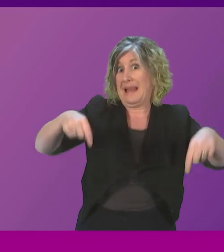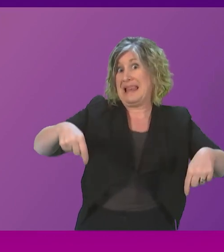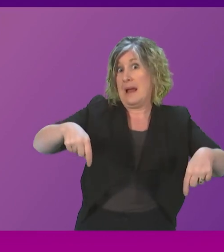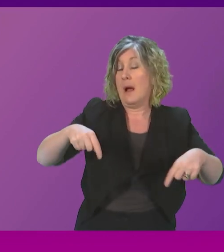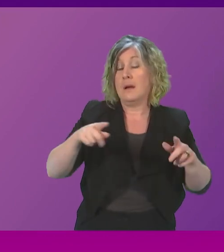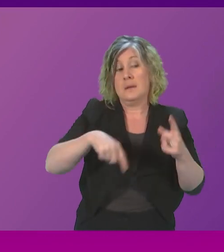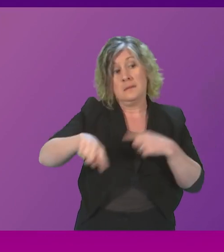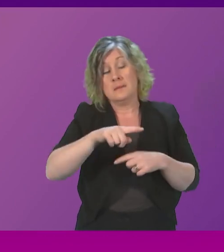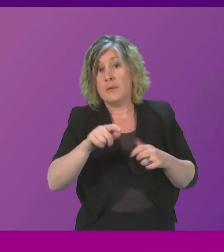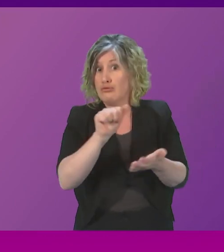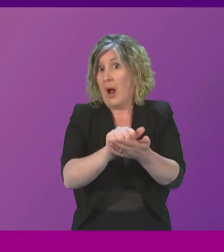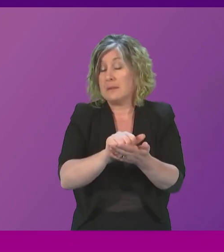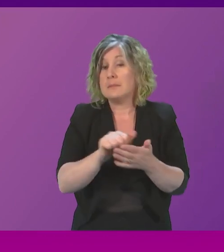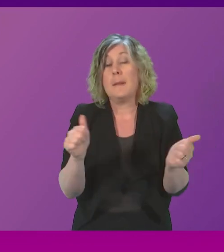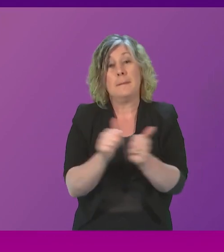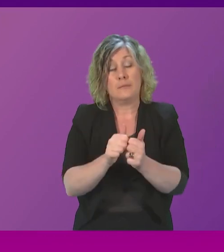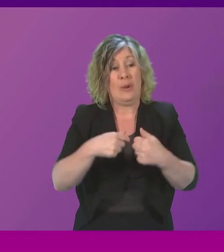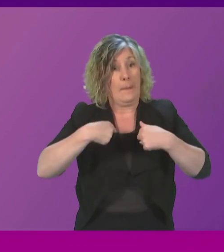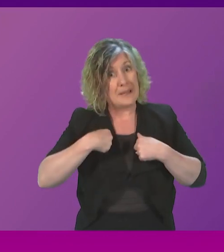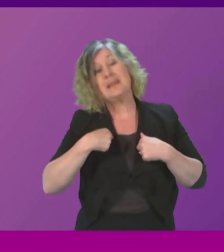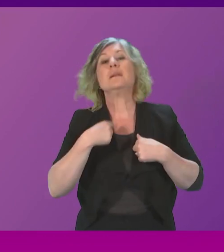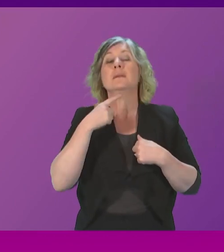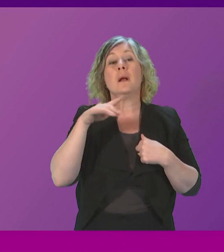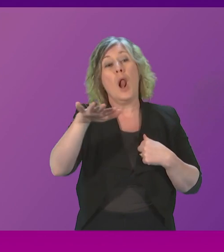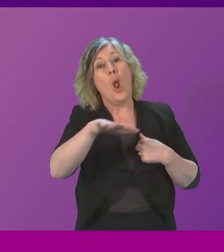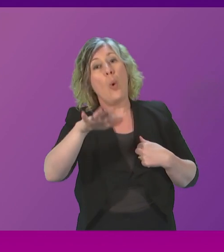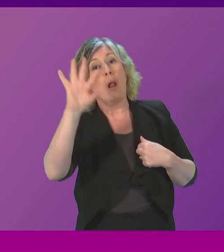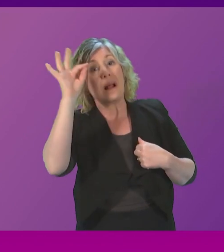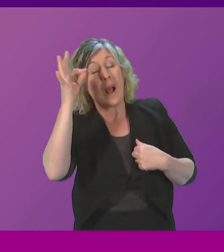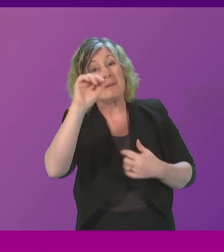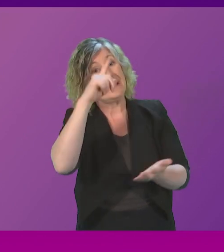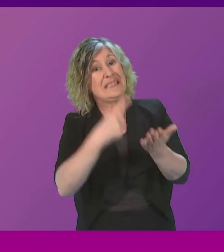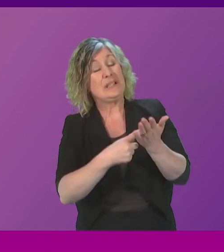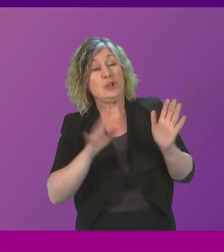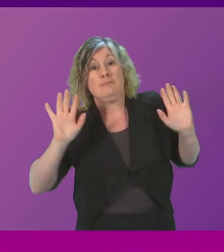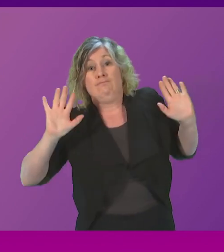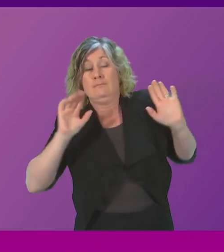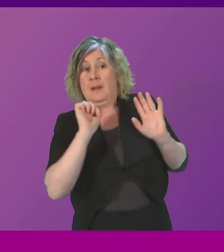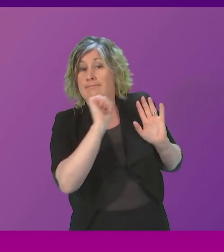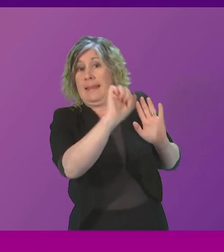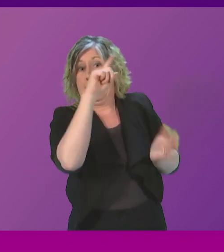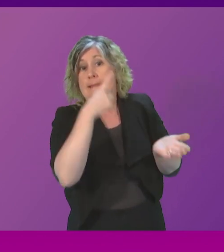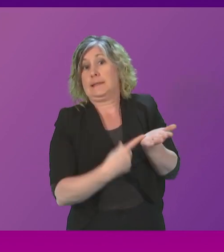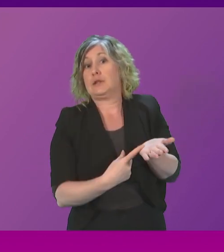as I do, that decisions for a local authority should be made by the local authority.